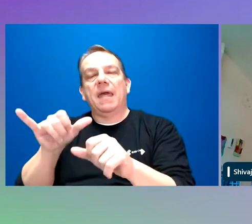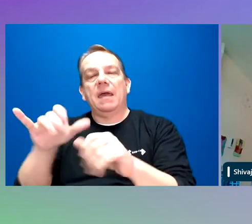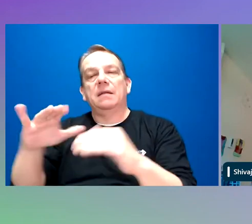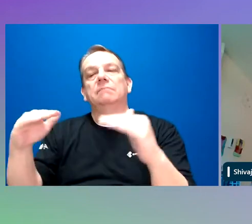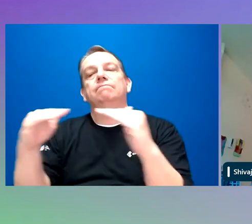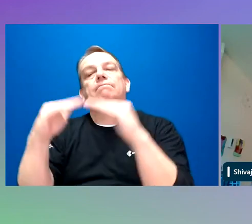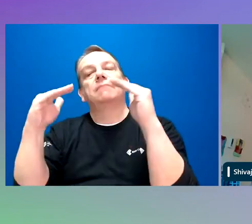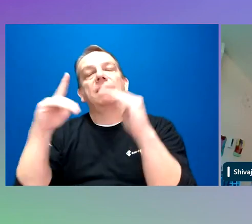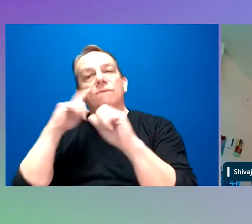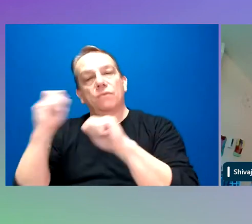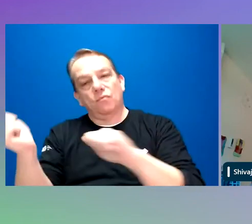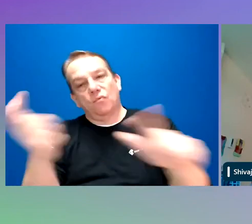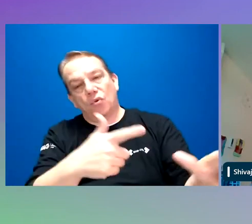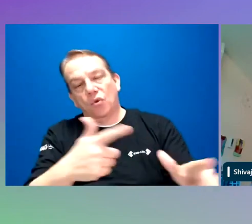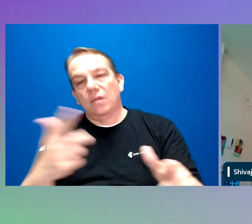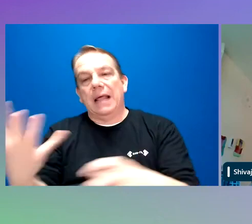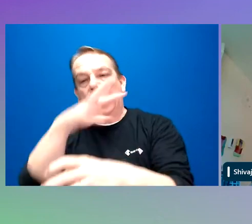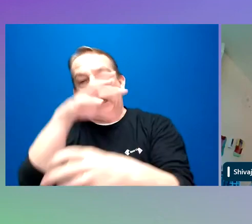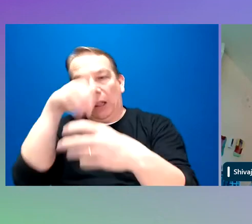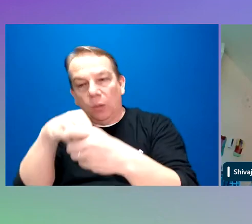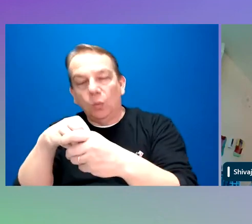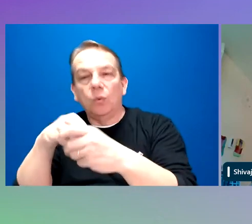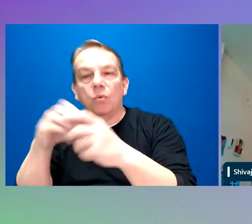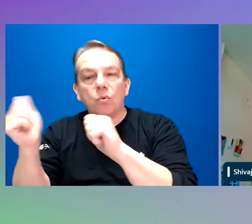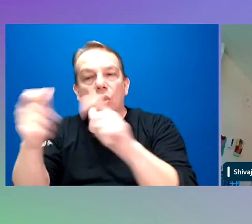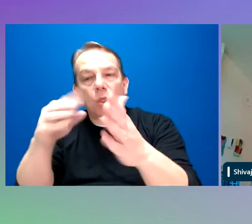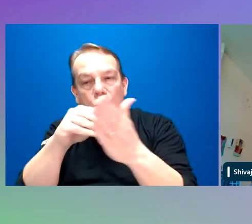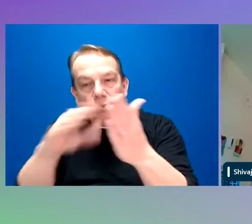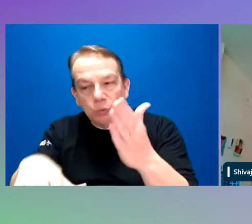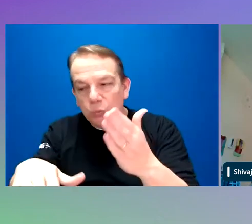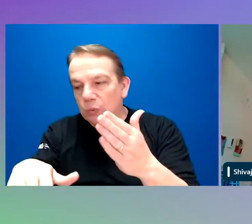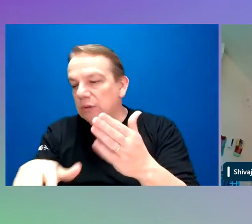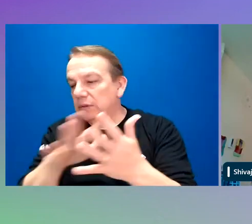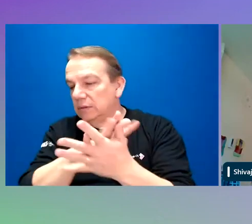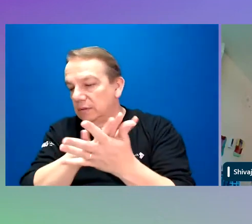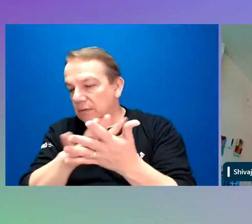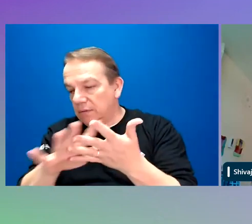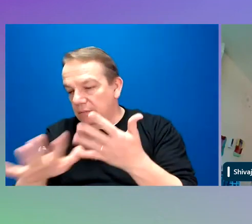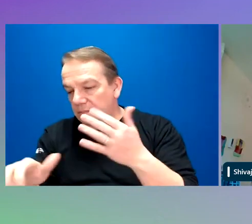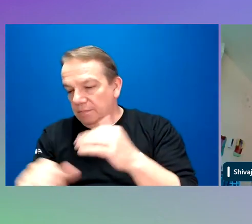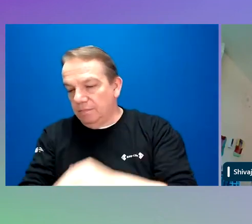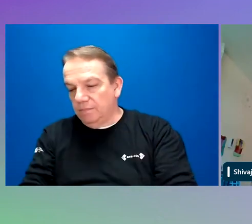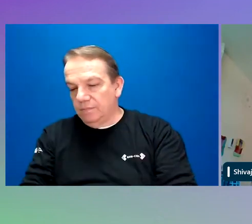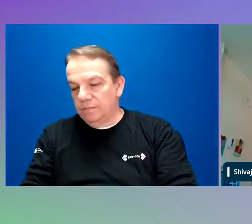inclusive for all students. And